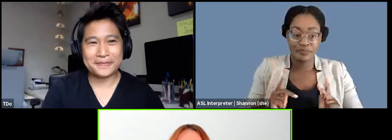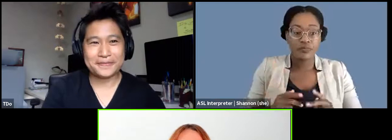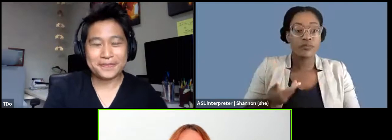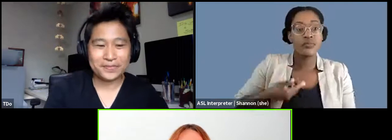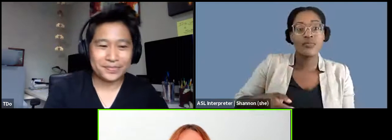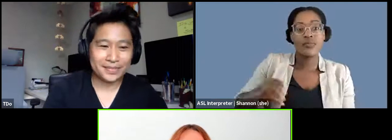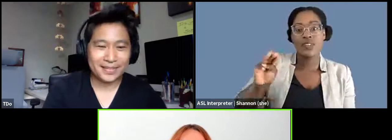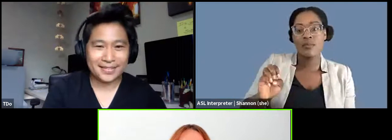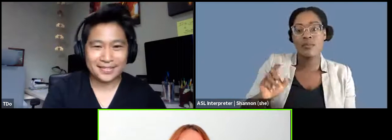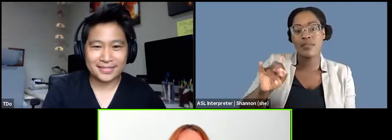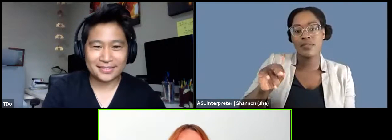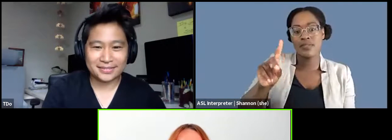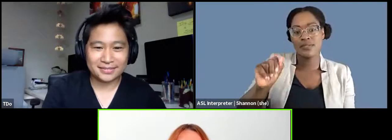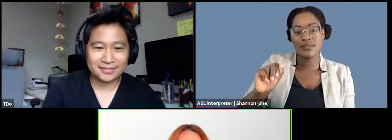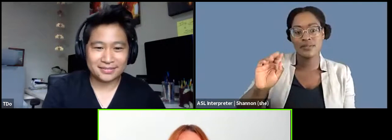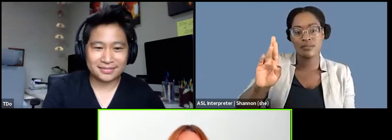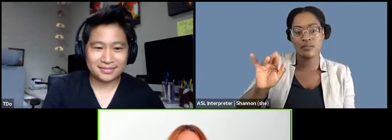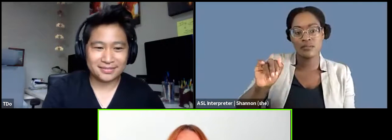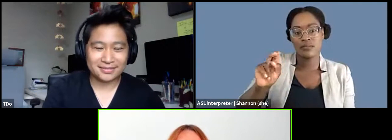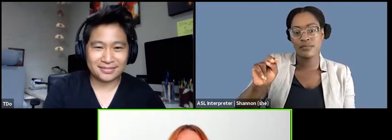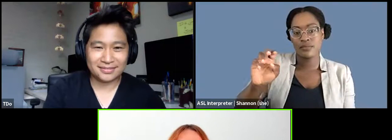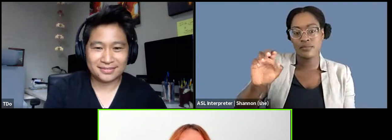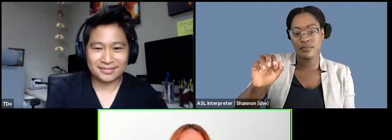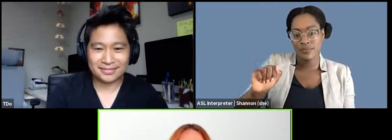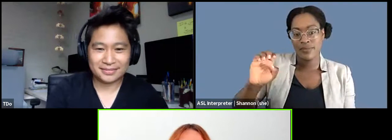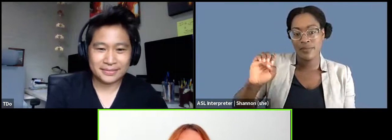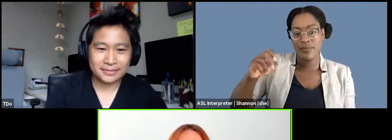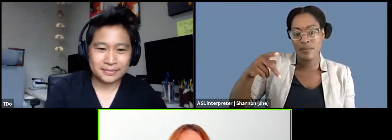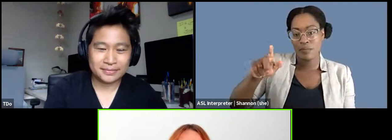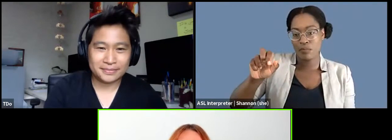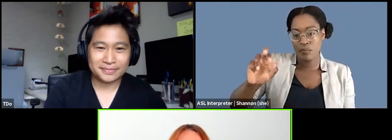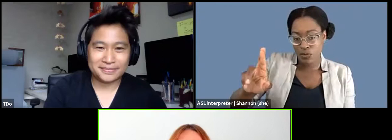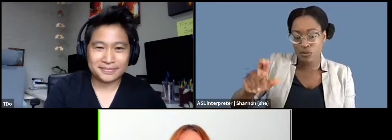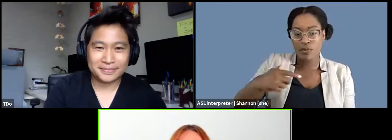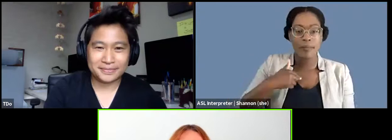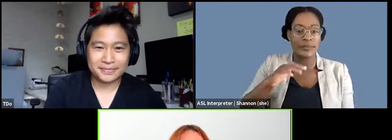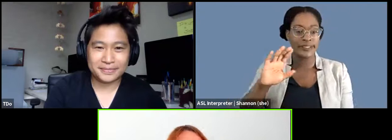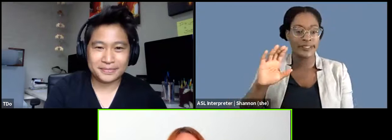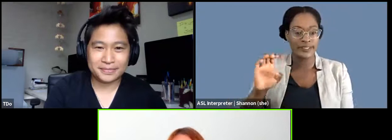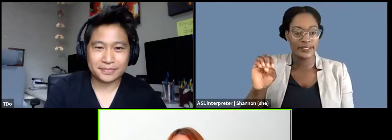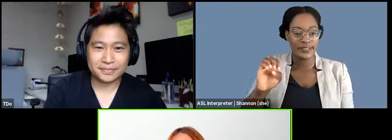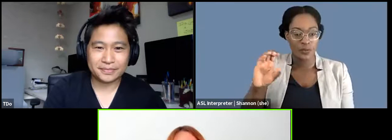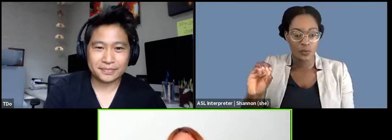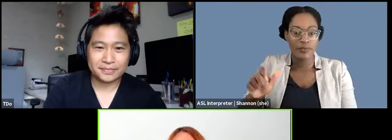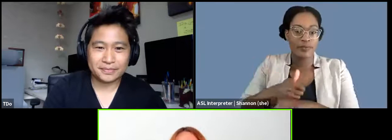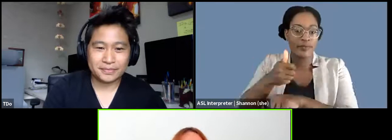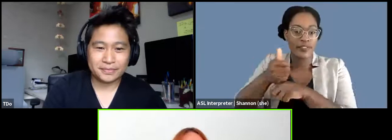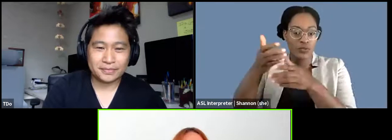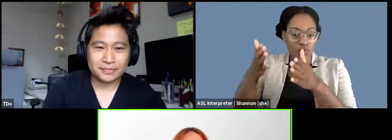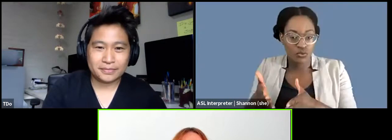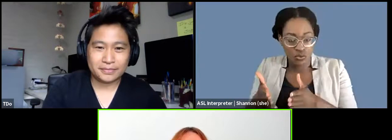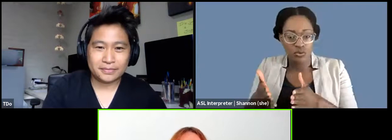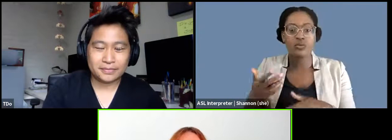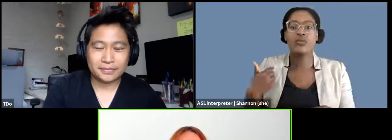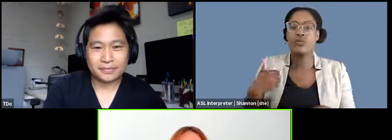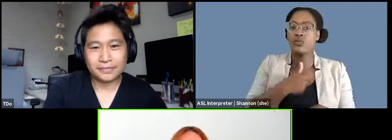where we build inclusive innovation through training, consulting, and events. This is a safe space to learn, to build empathy for each other,